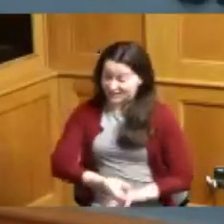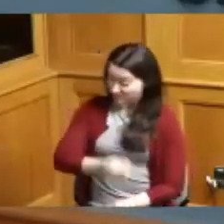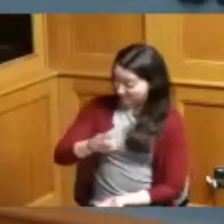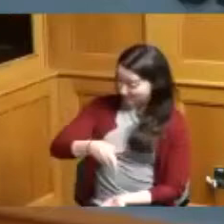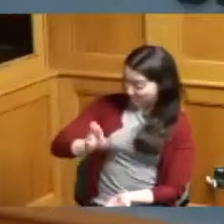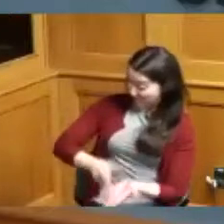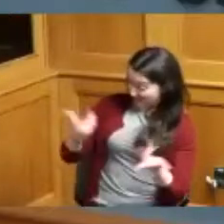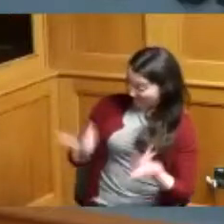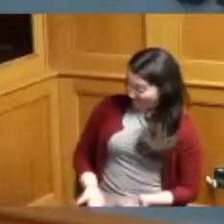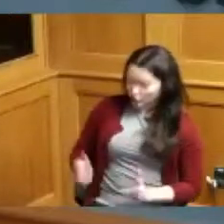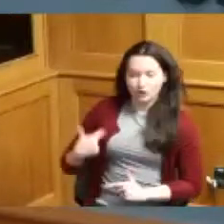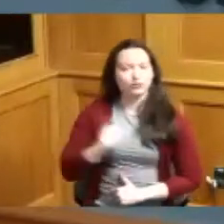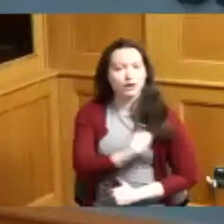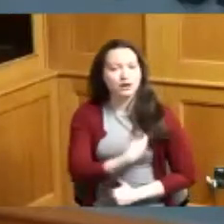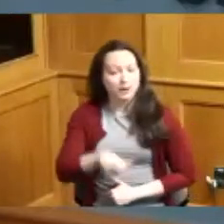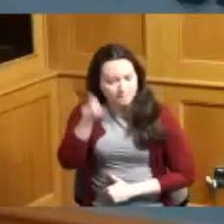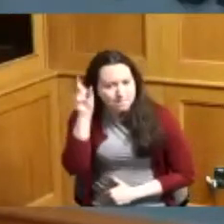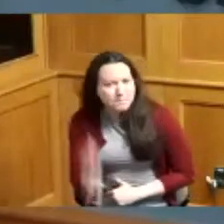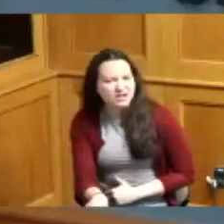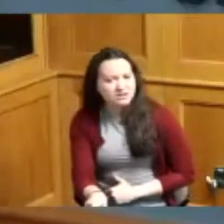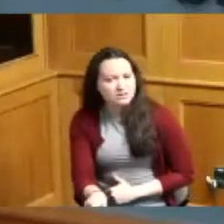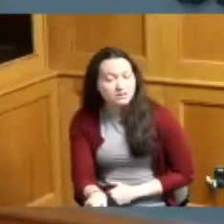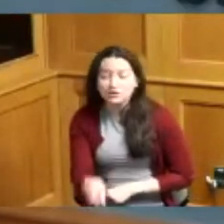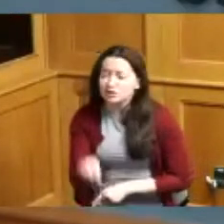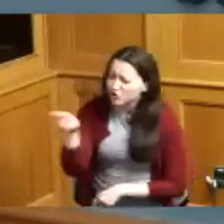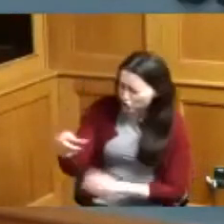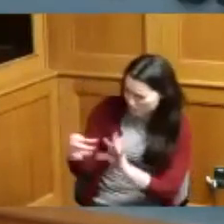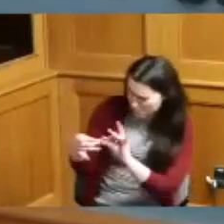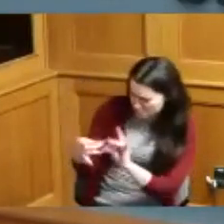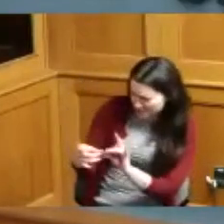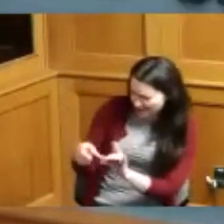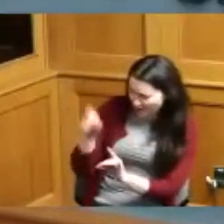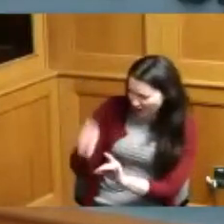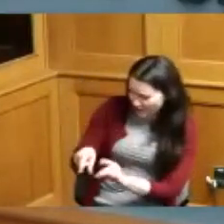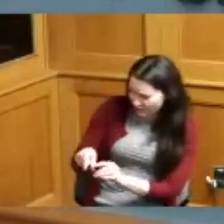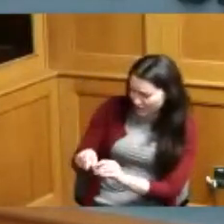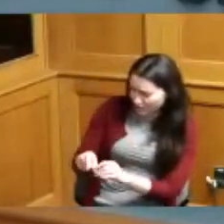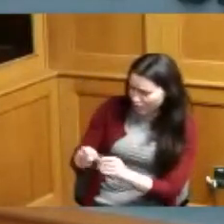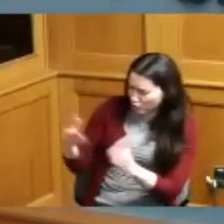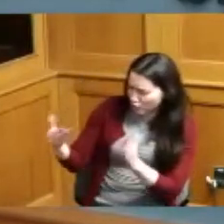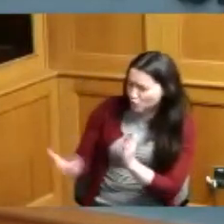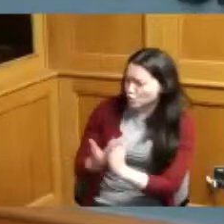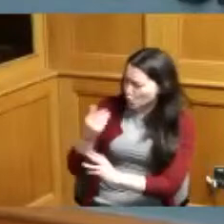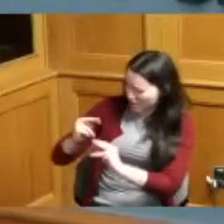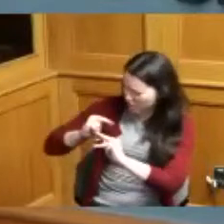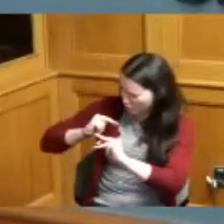is saying that we got to do it you're saying that you have to then go into a negotiation